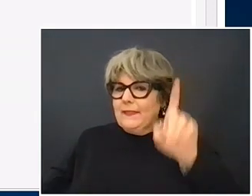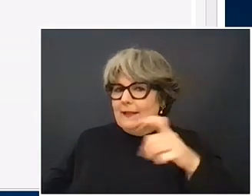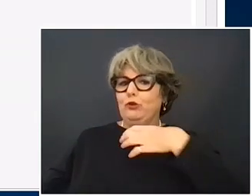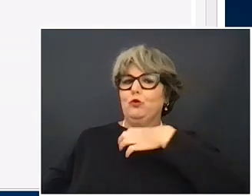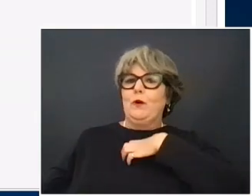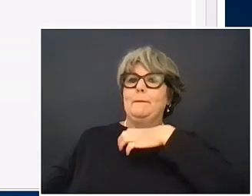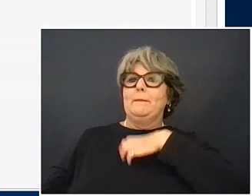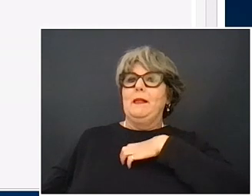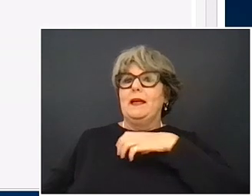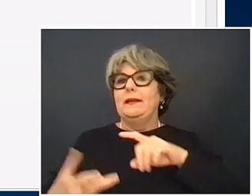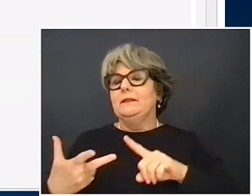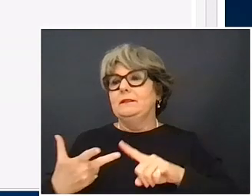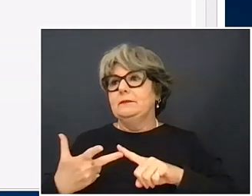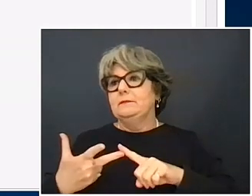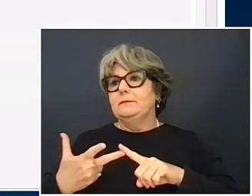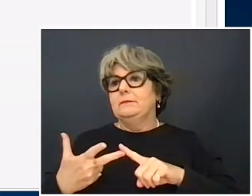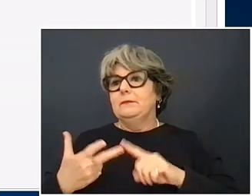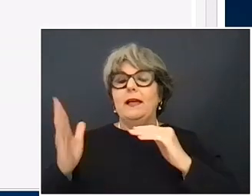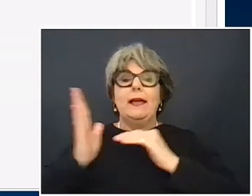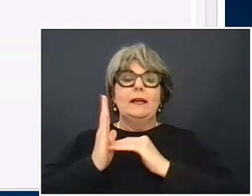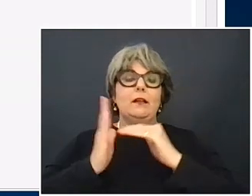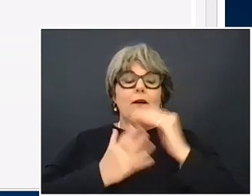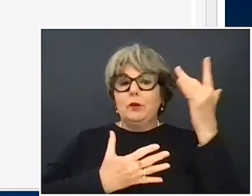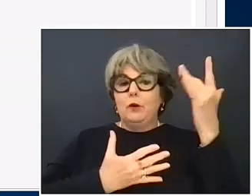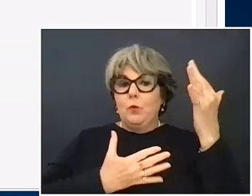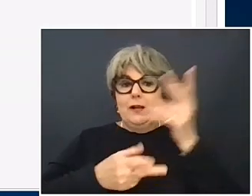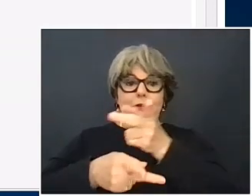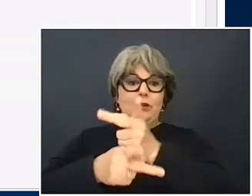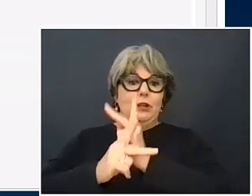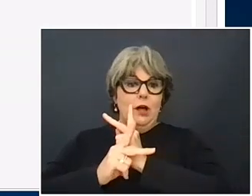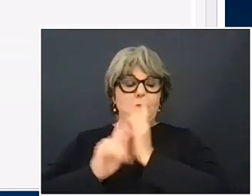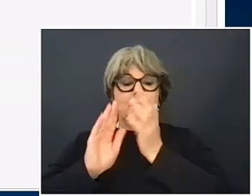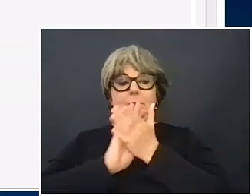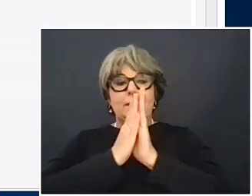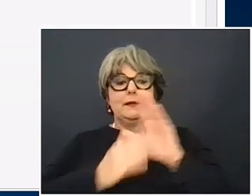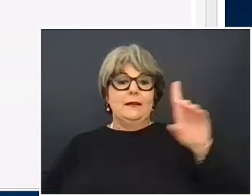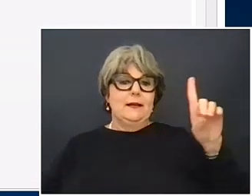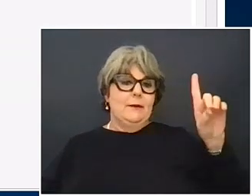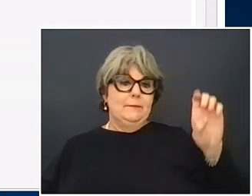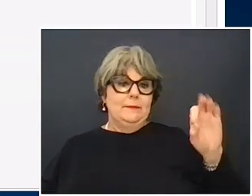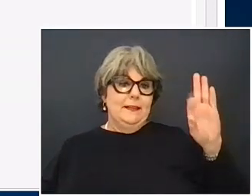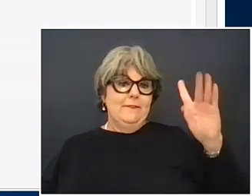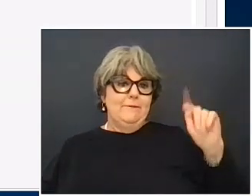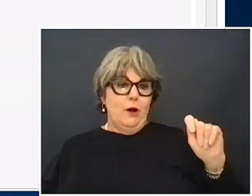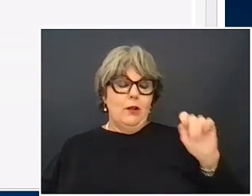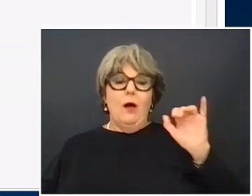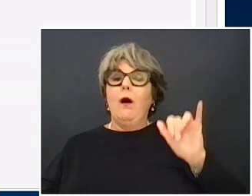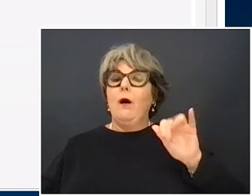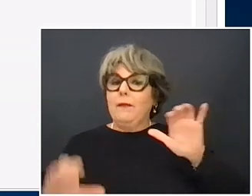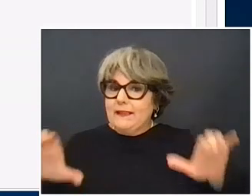And they often wait until their loans are in default before they realize how- you know, that they take action. And so I think one of the reasons you want